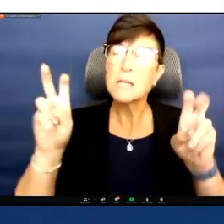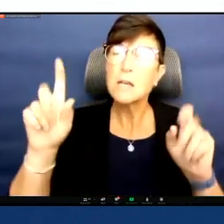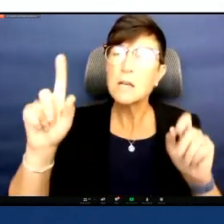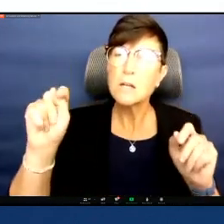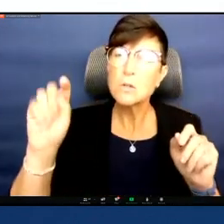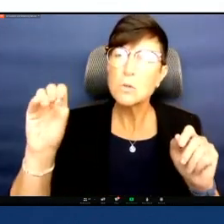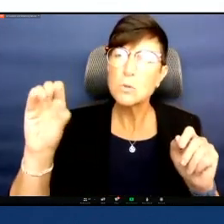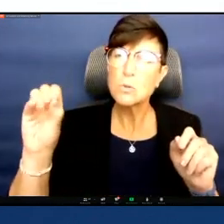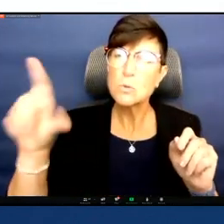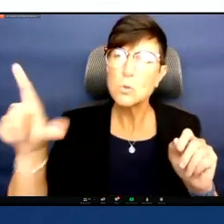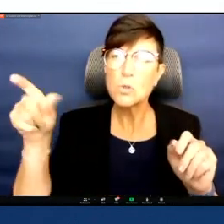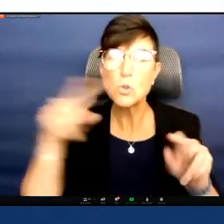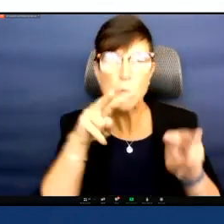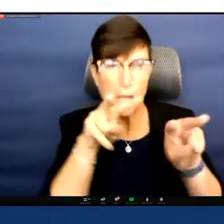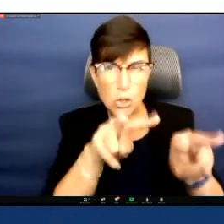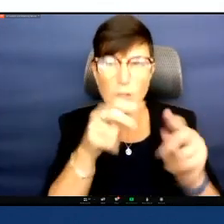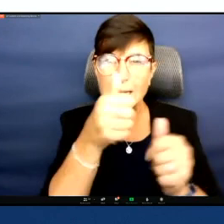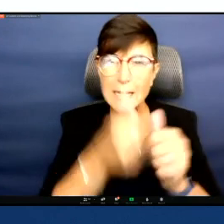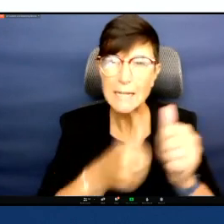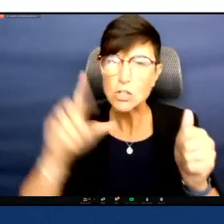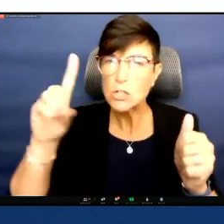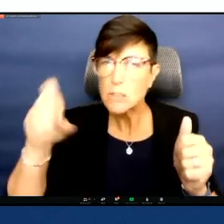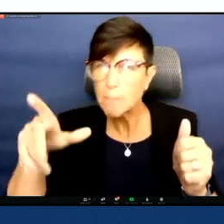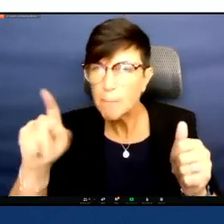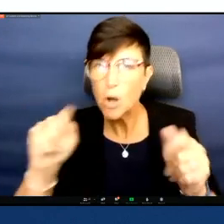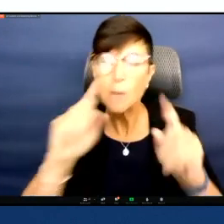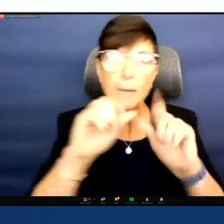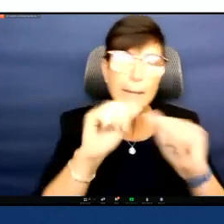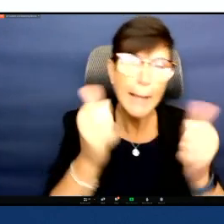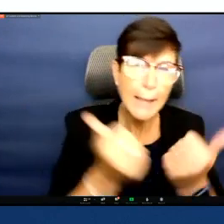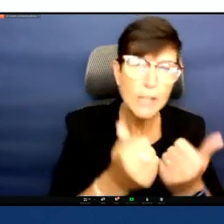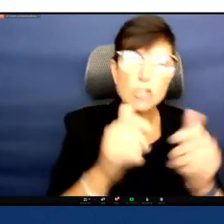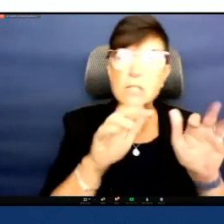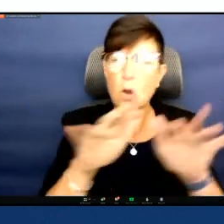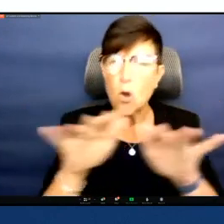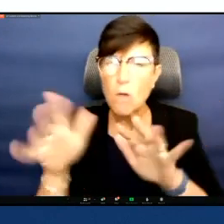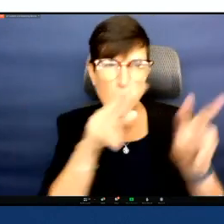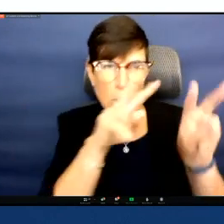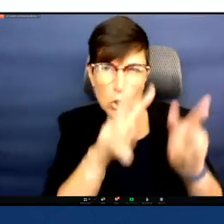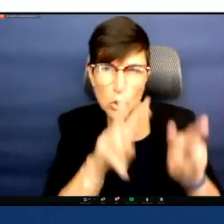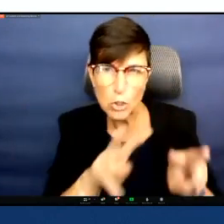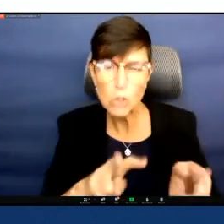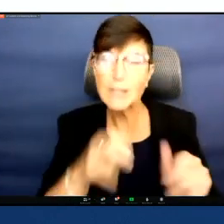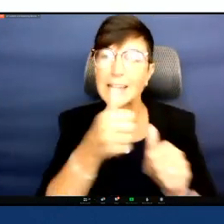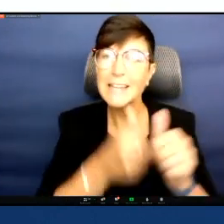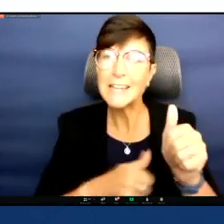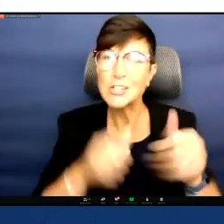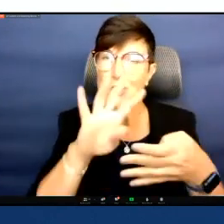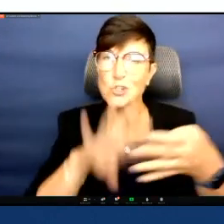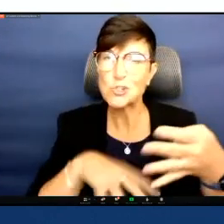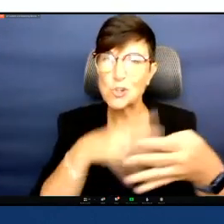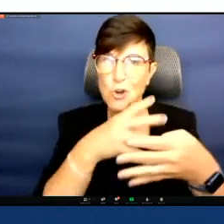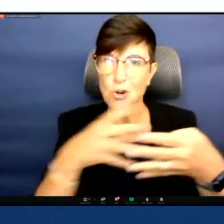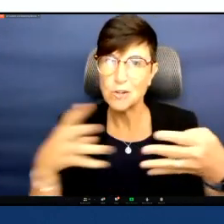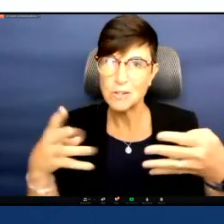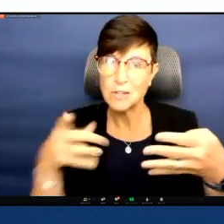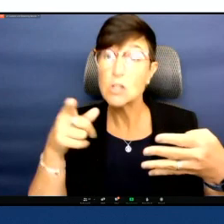budget unit and object through a series of interactive charts. Once you click on the link from the web page, you'll land